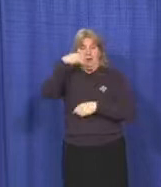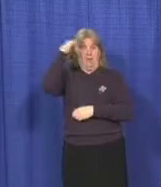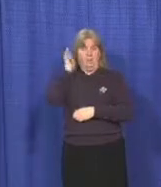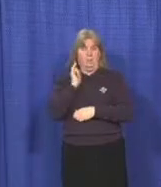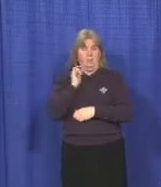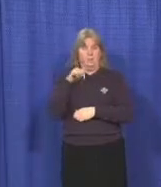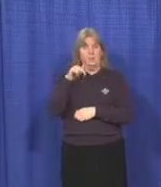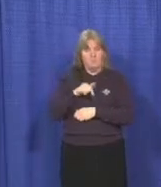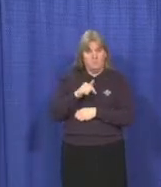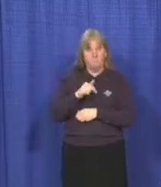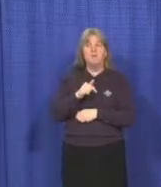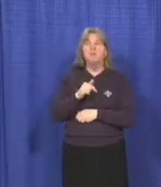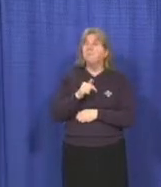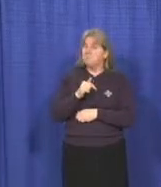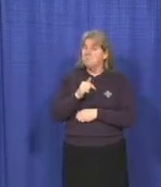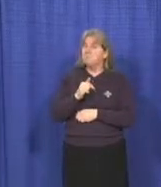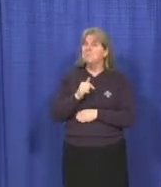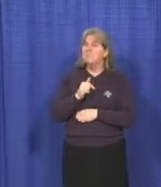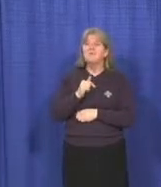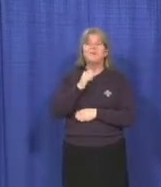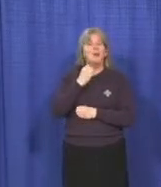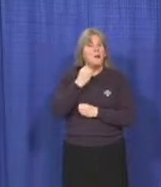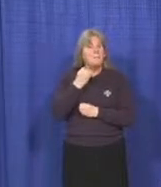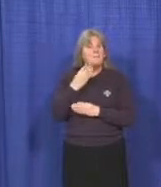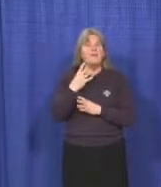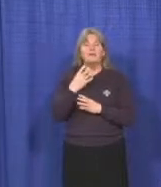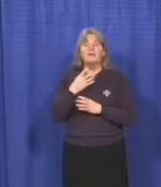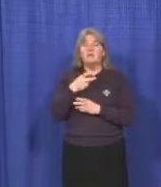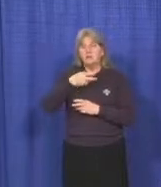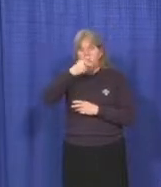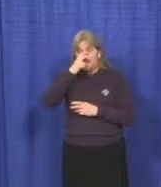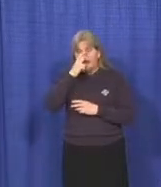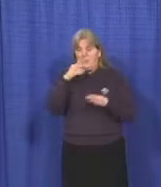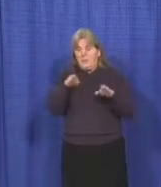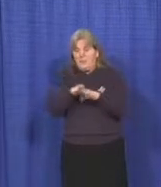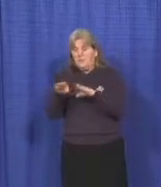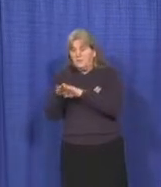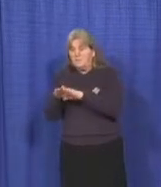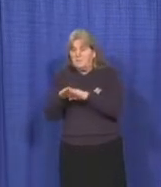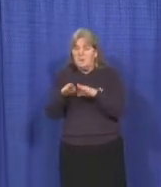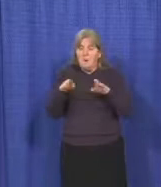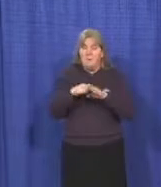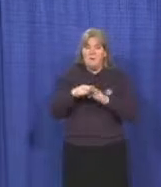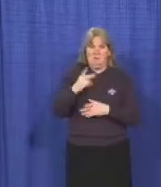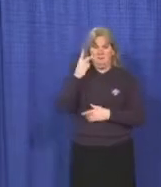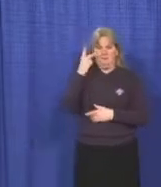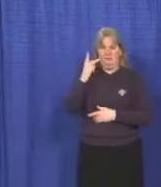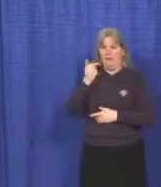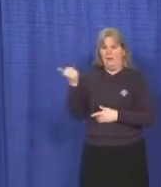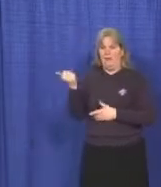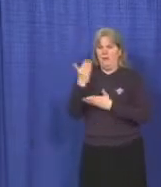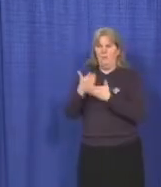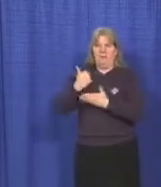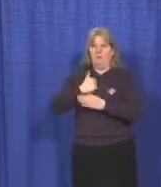to remain moderately open while we have had to watch our friends and family and other parts of